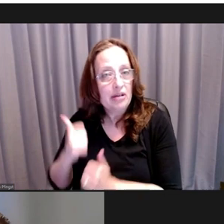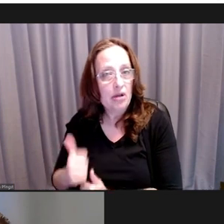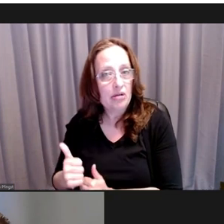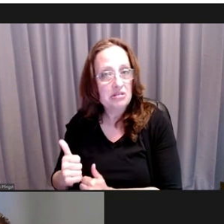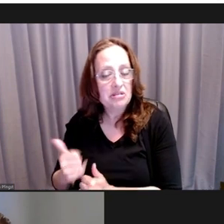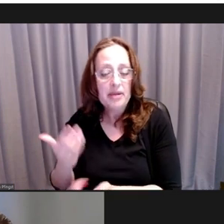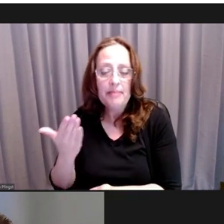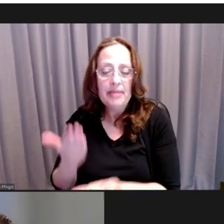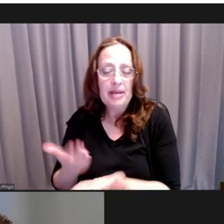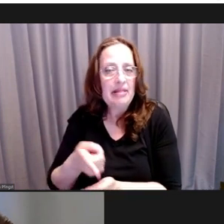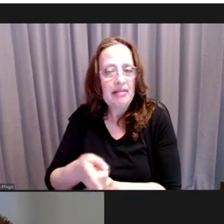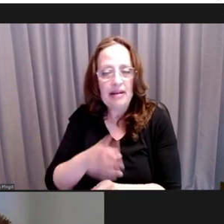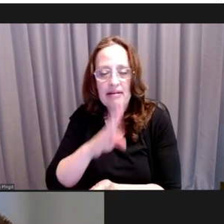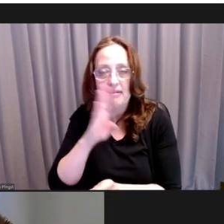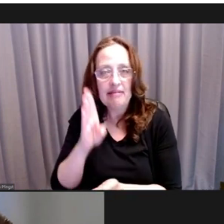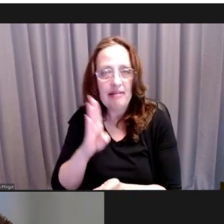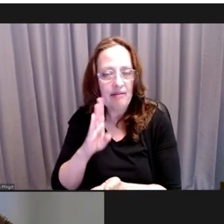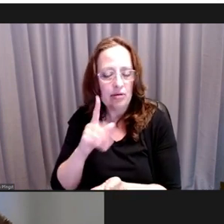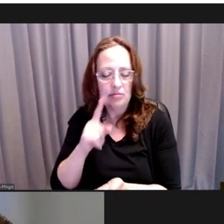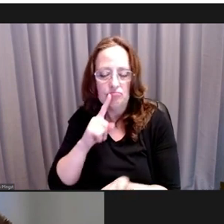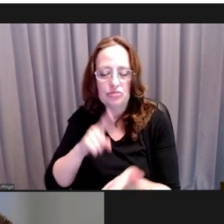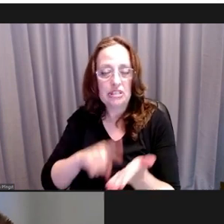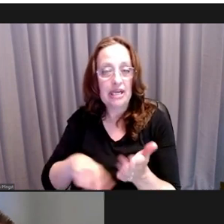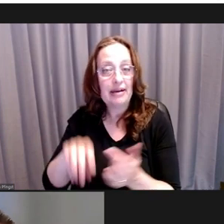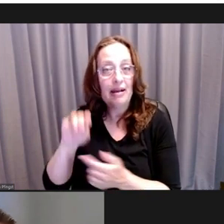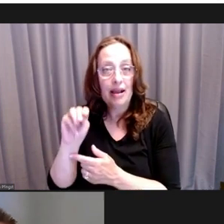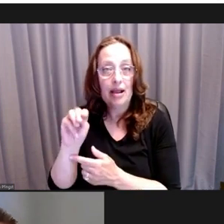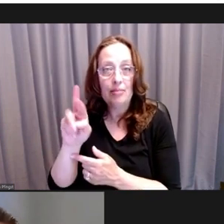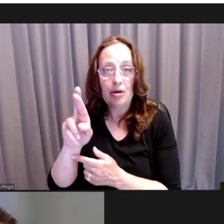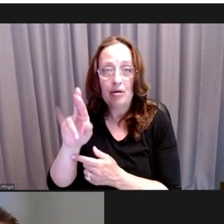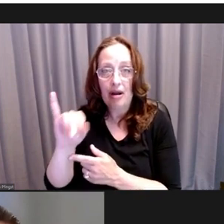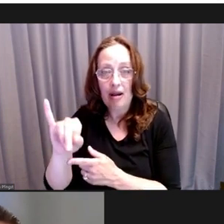Does imaging make sense? Is there suspicion for something based on the pattern of hearing loss?